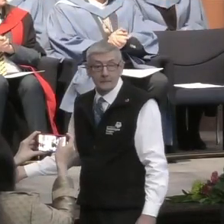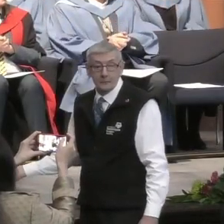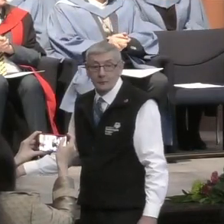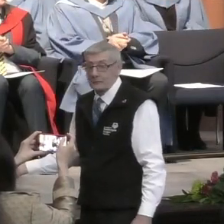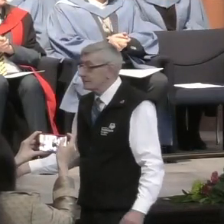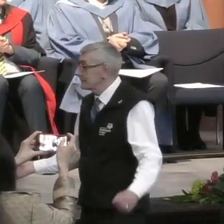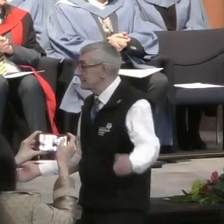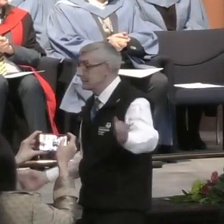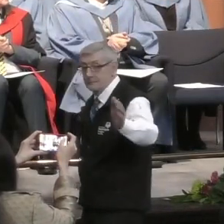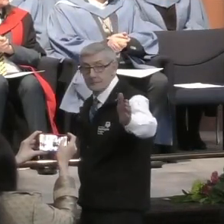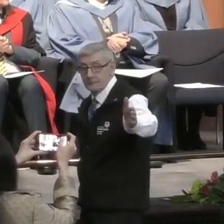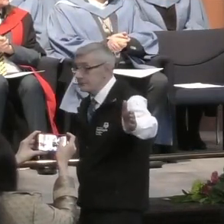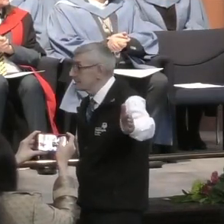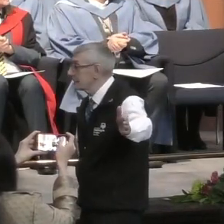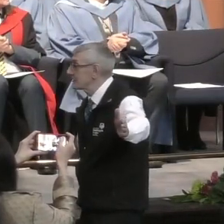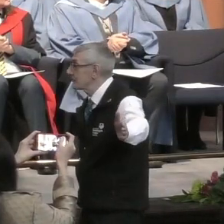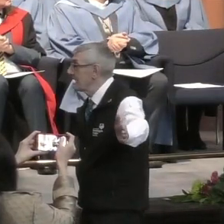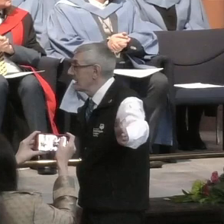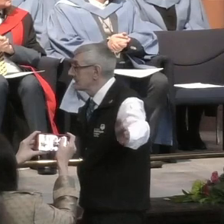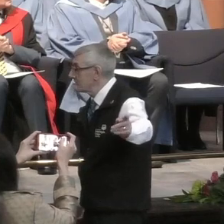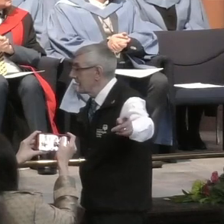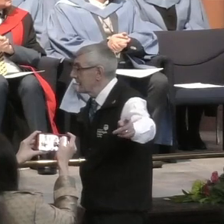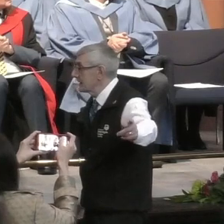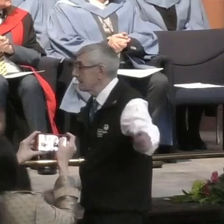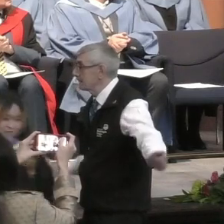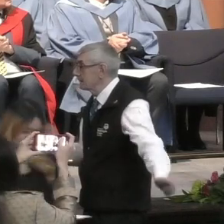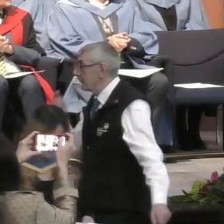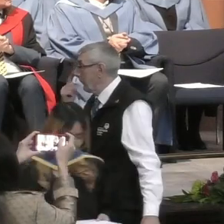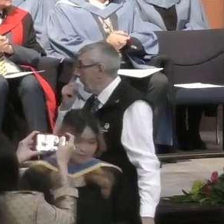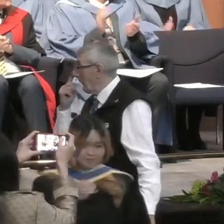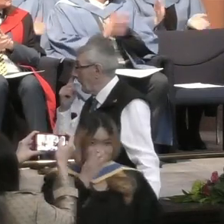Kulanit Vijitvongthong.